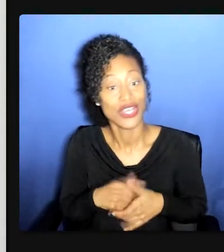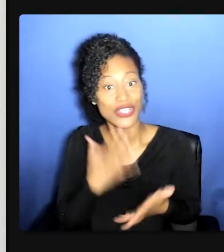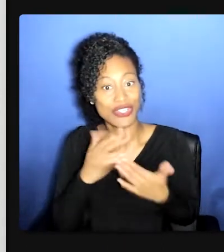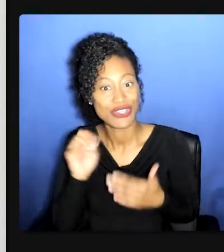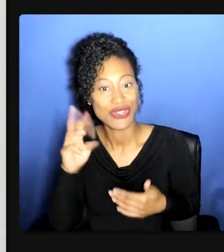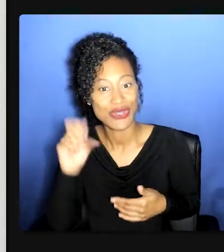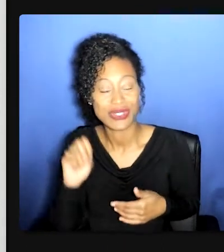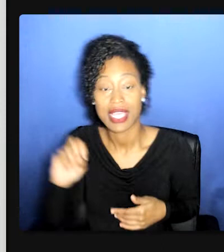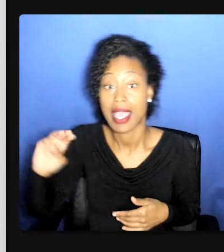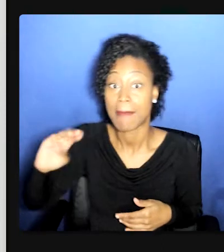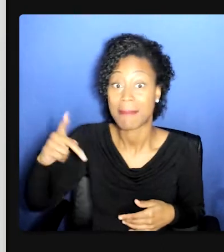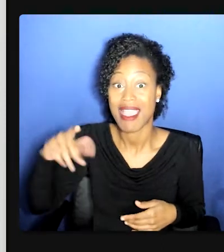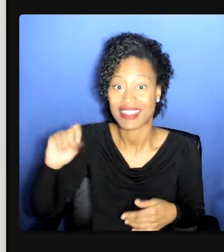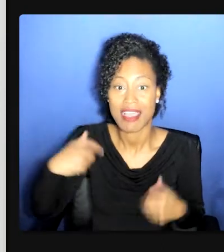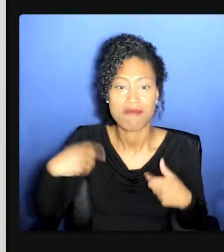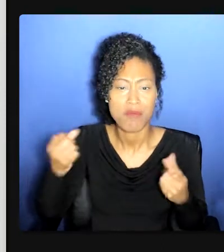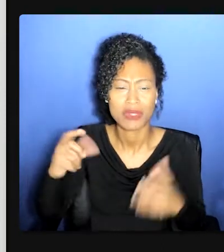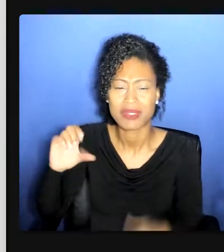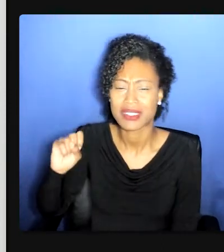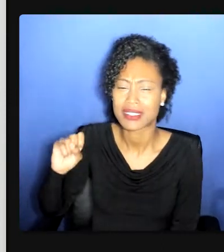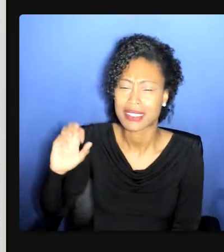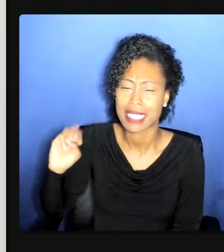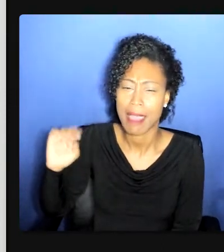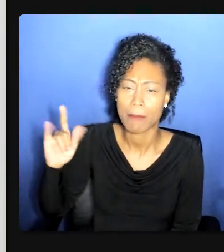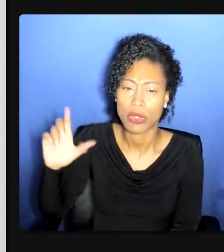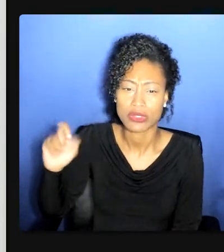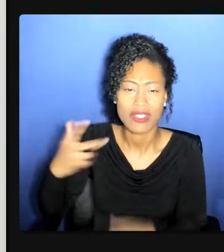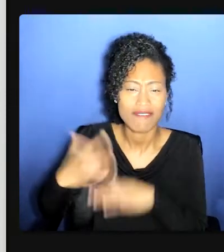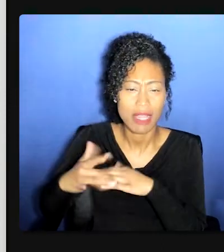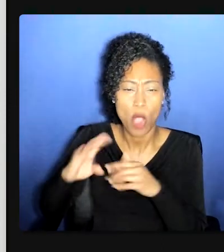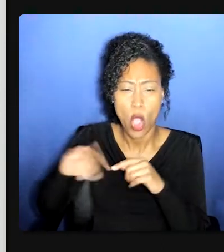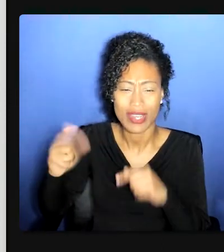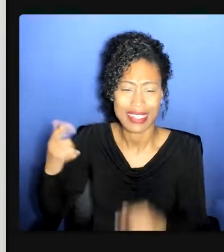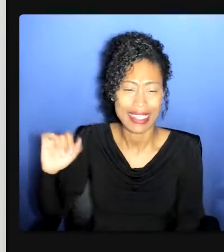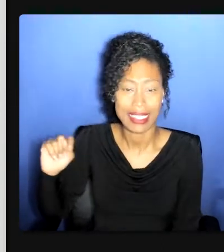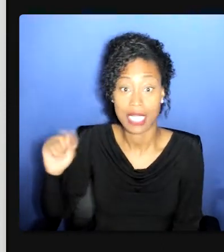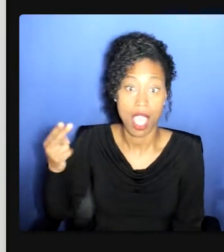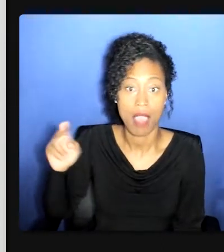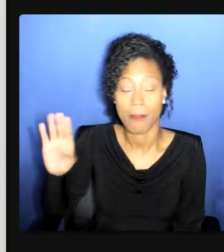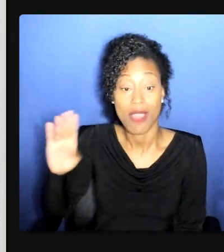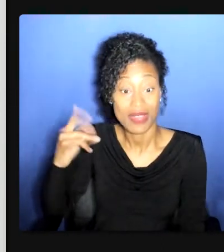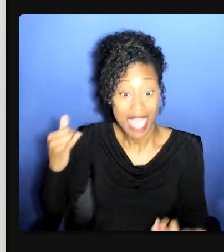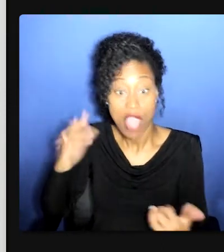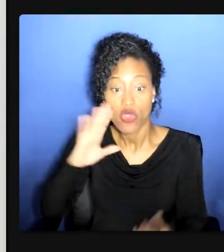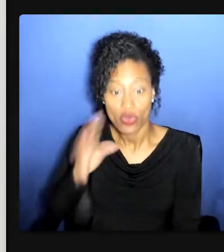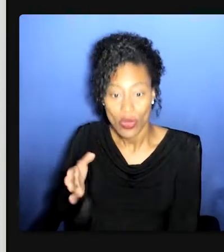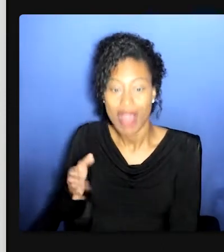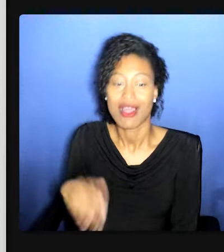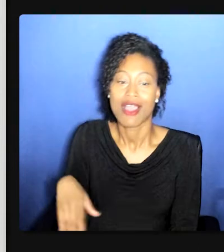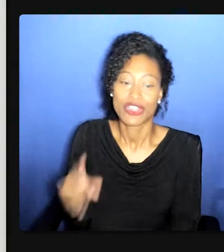[Emma] MPS has multiple samples available on GitHub. For this demo we'll use a Wrapper sample.